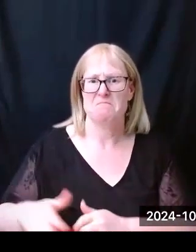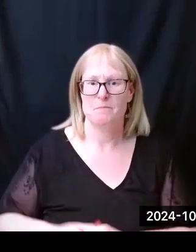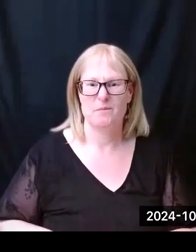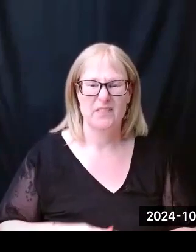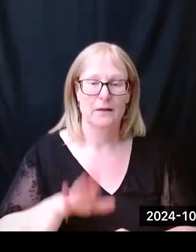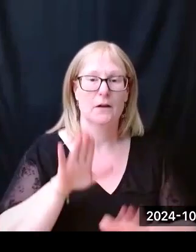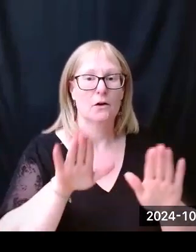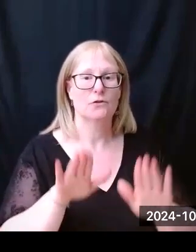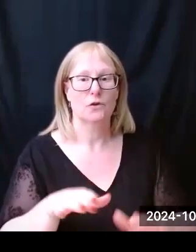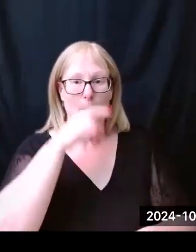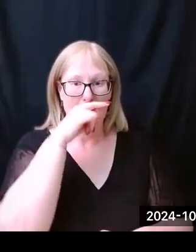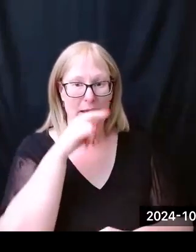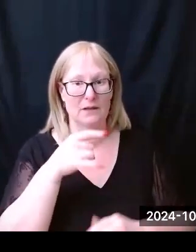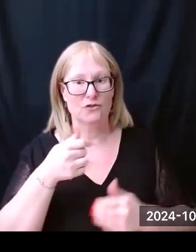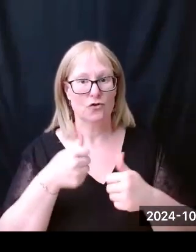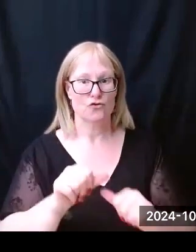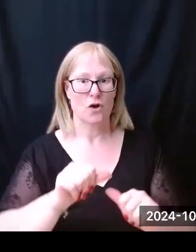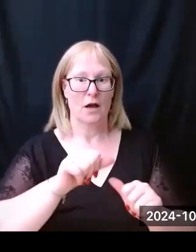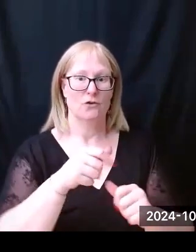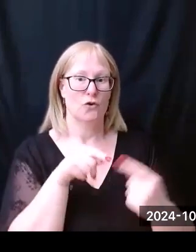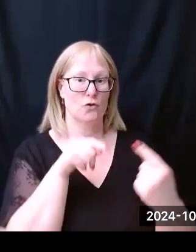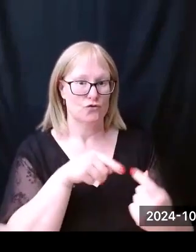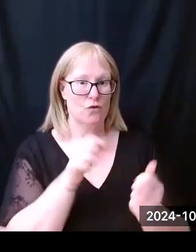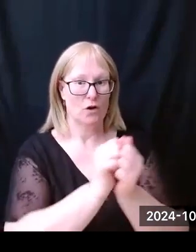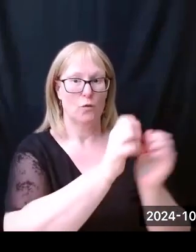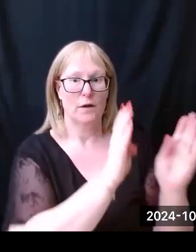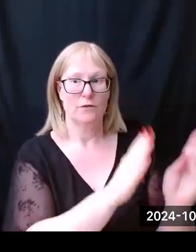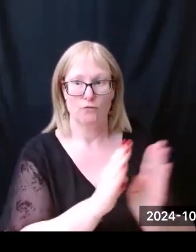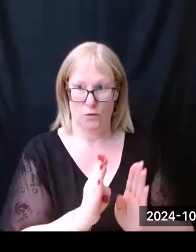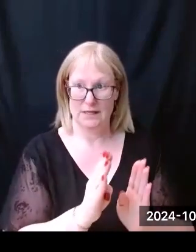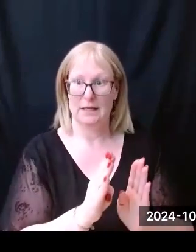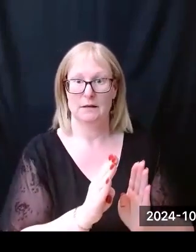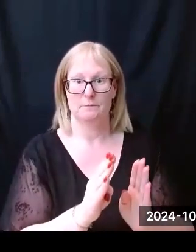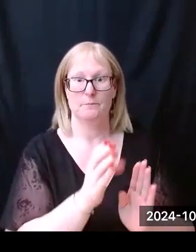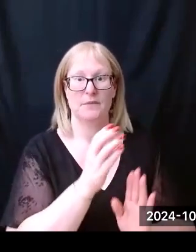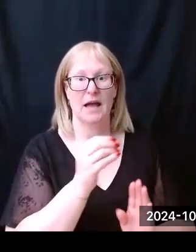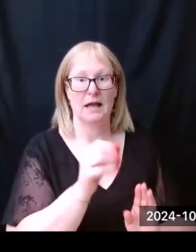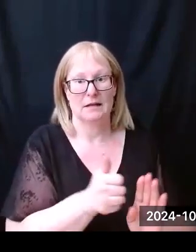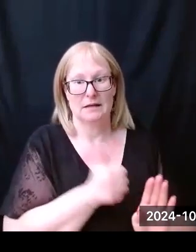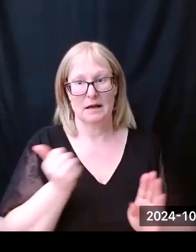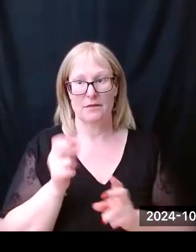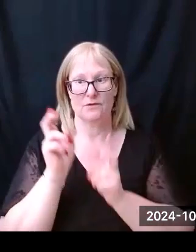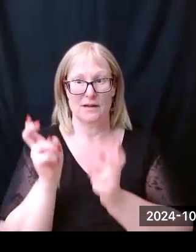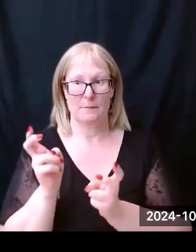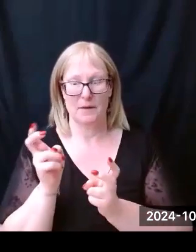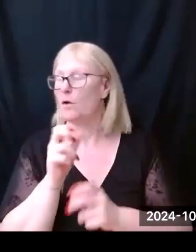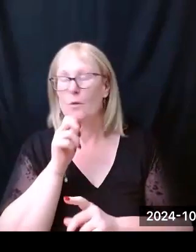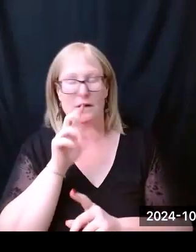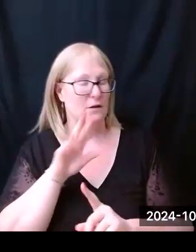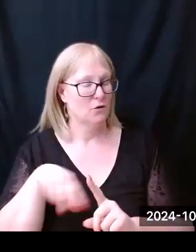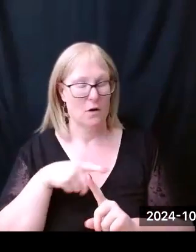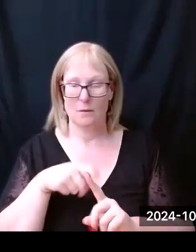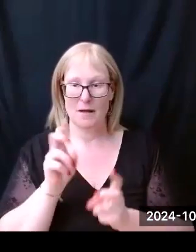So kids are trying to struggle with routines and a whole other topic that we did not talk about tonight, which is autonomy.